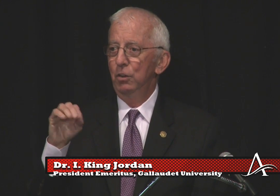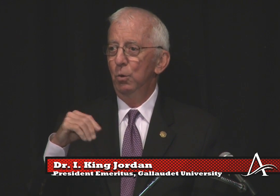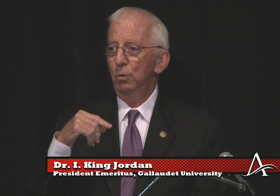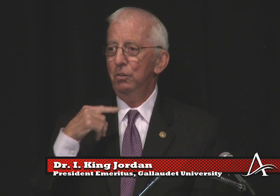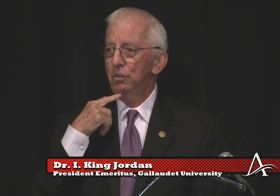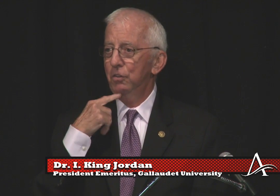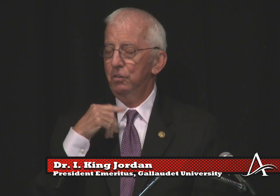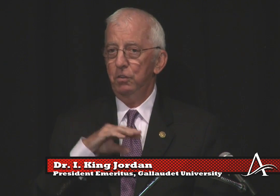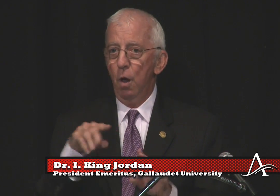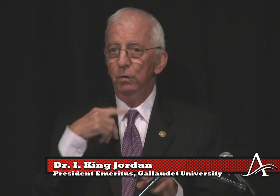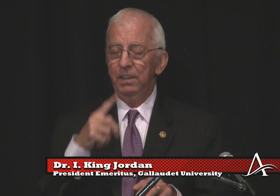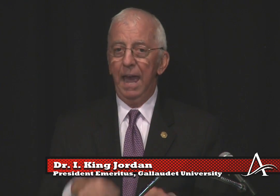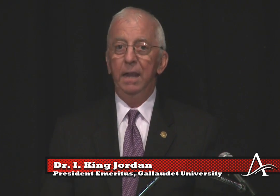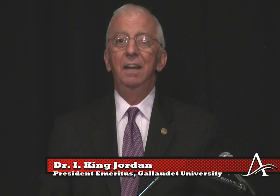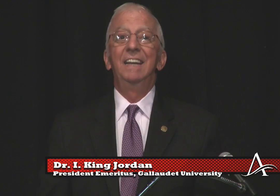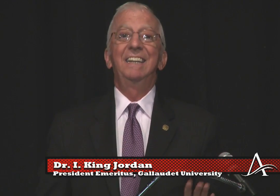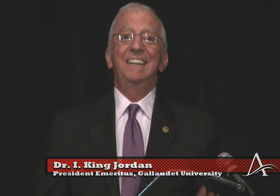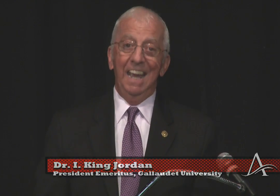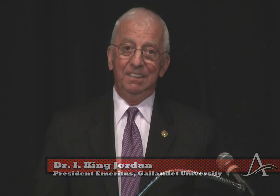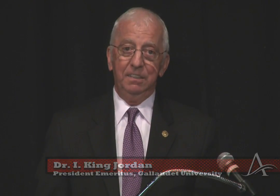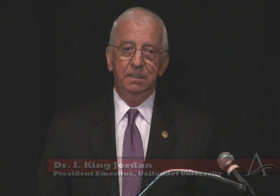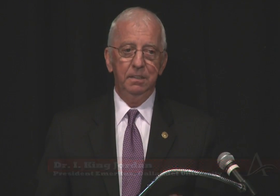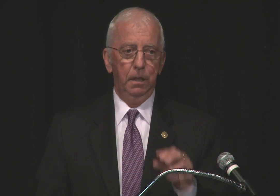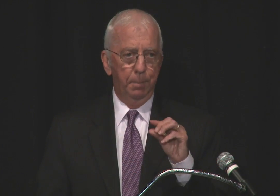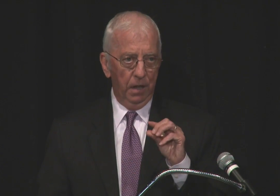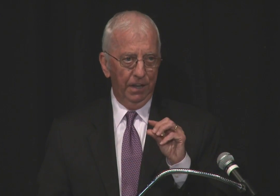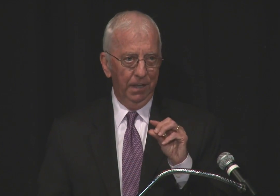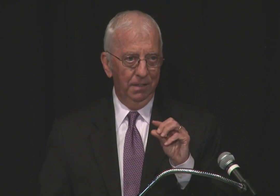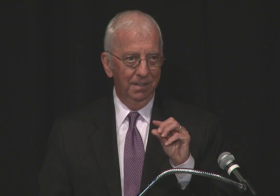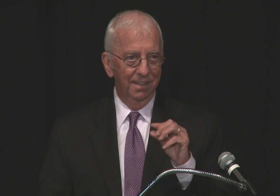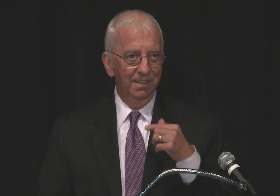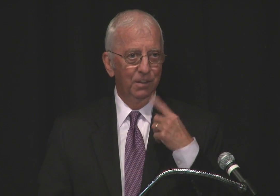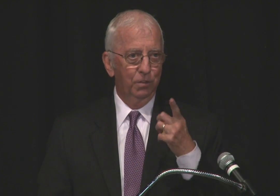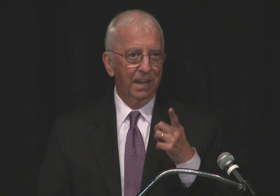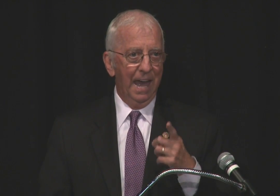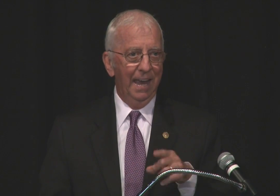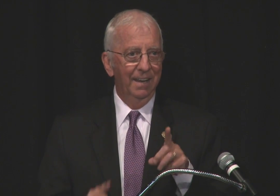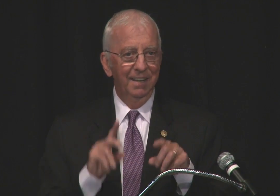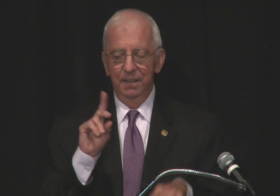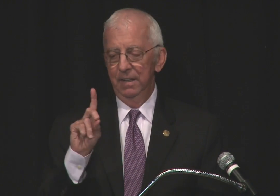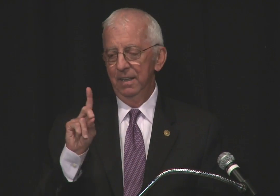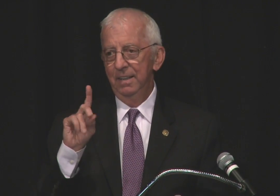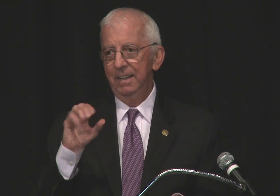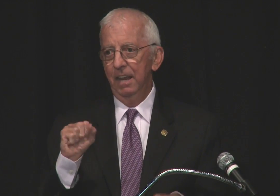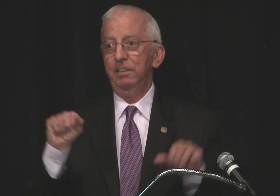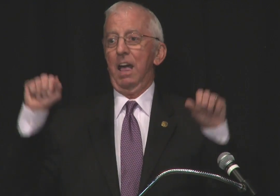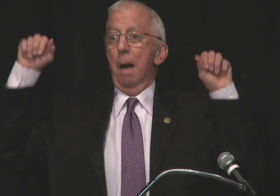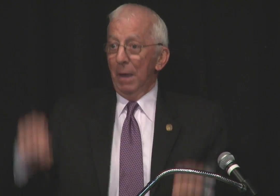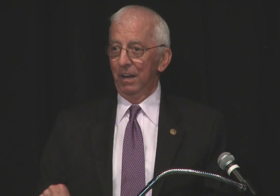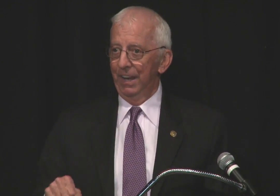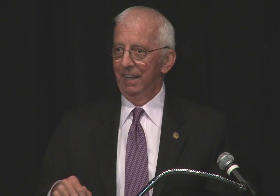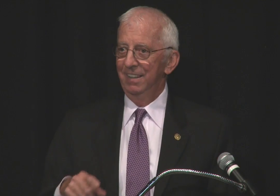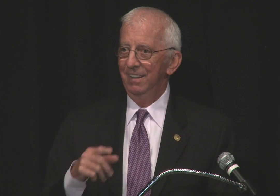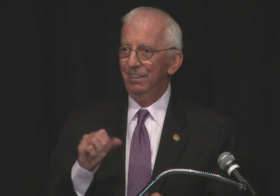you don't say DISability, you say disABILITY.